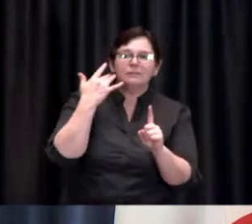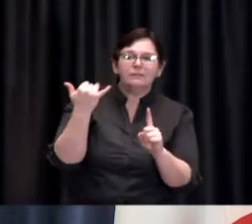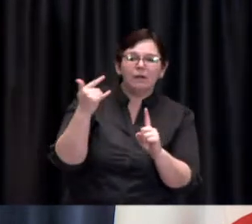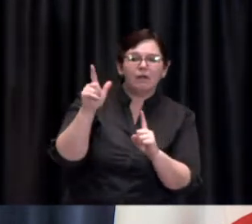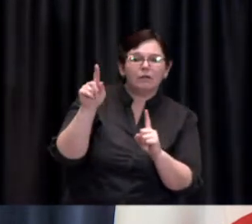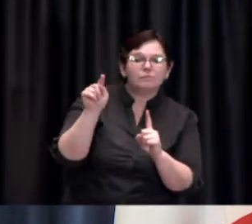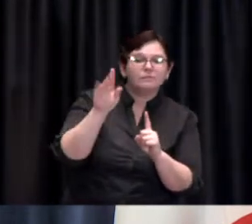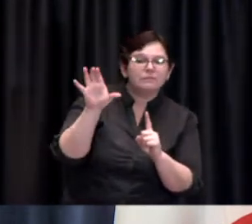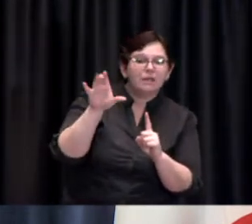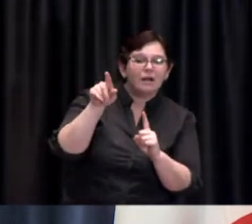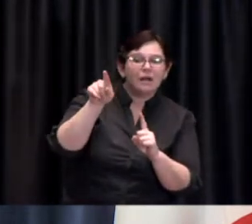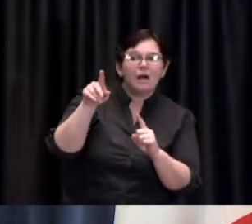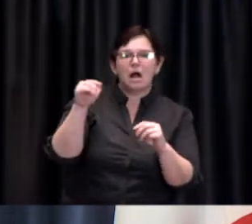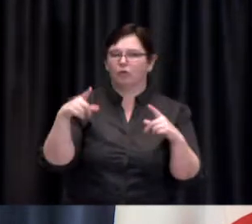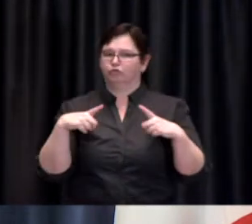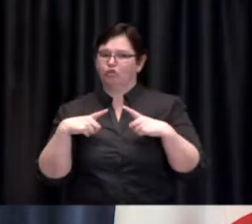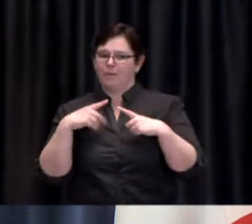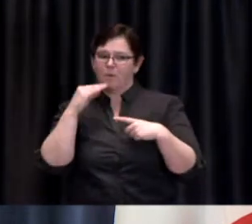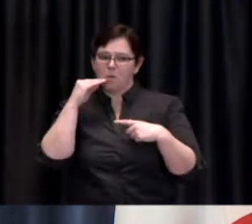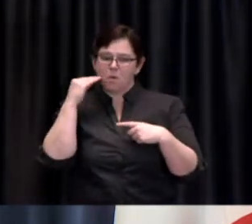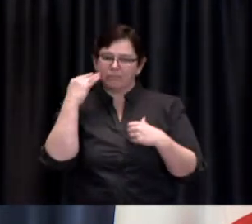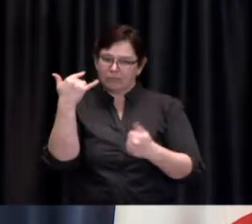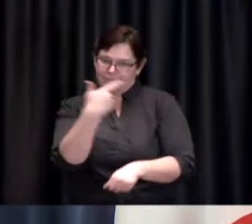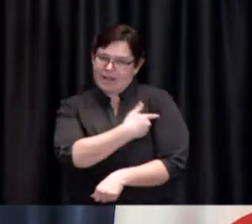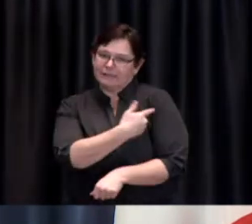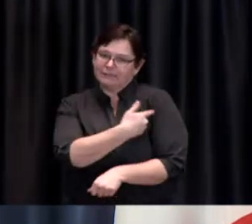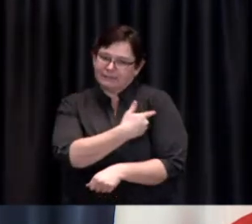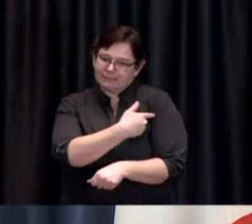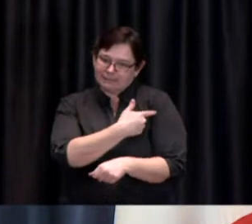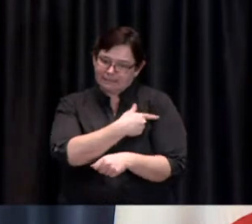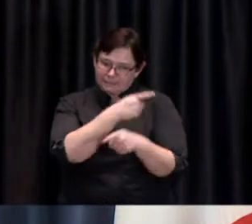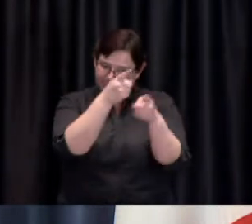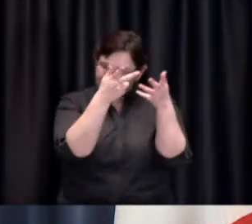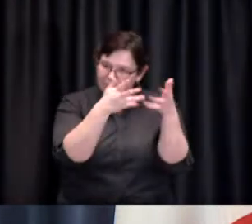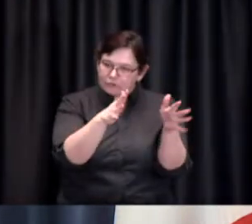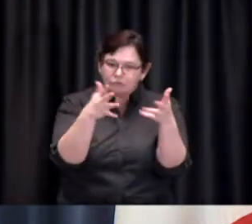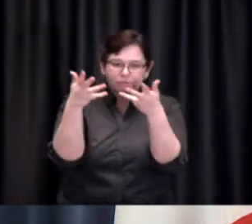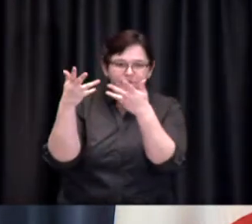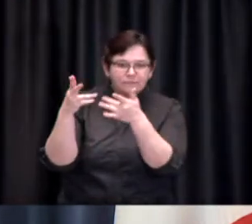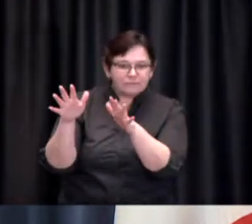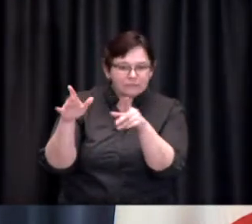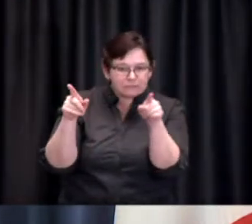homes have had the opportunity to receive vaccine they've certainly been offered vaccine within